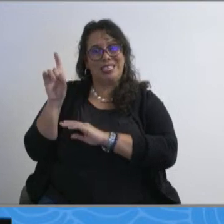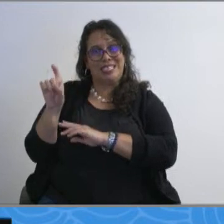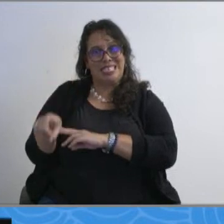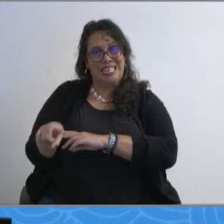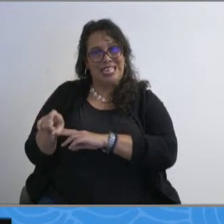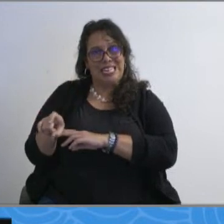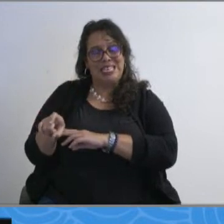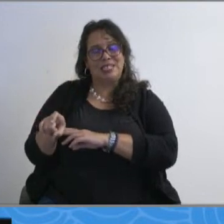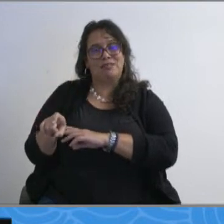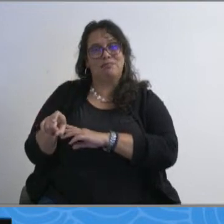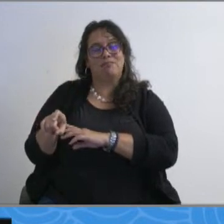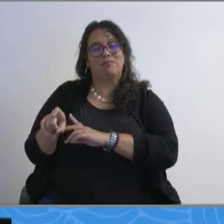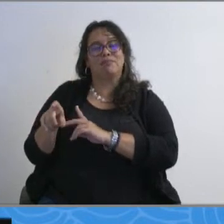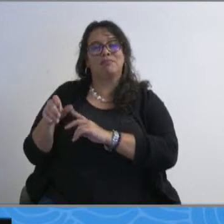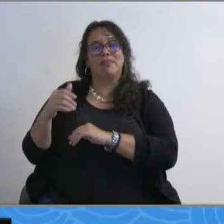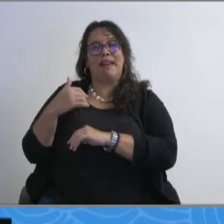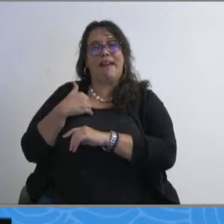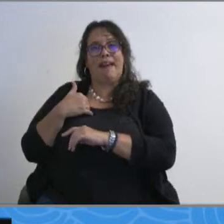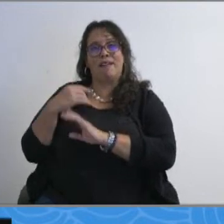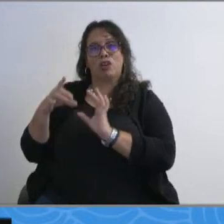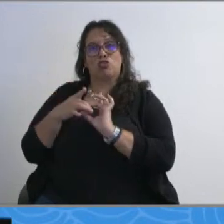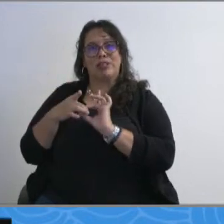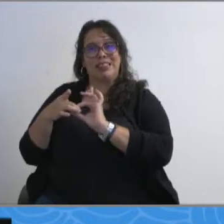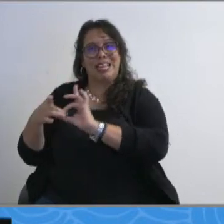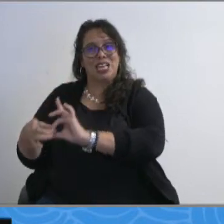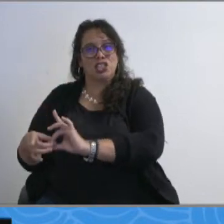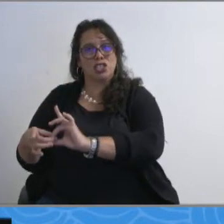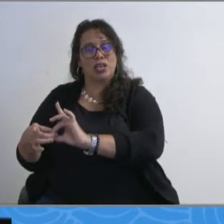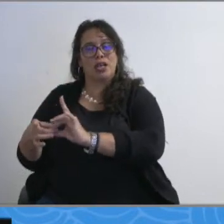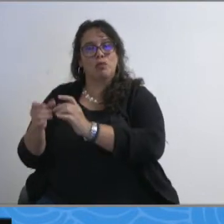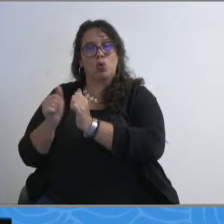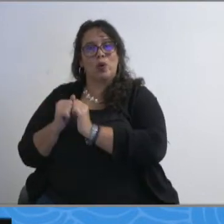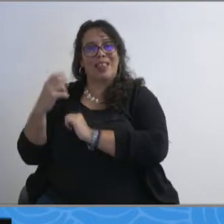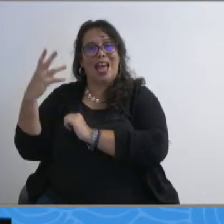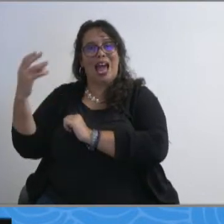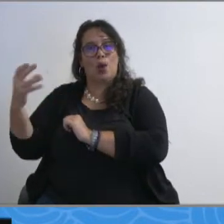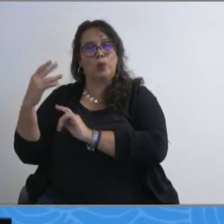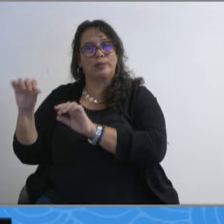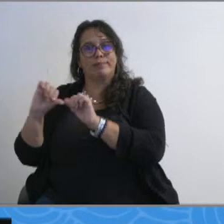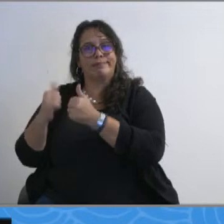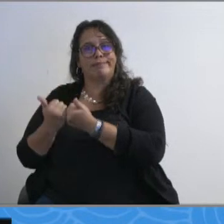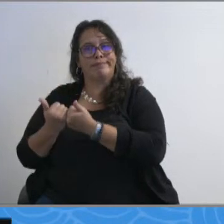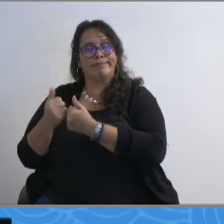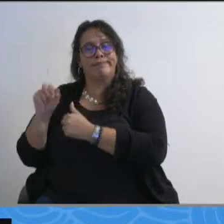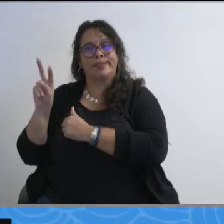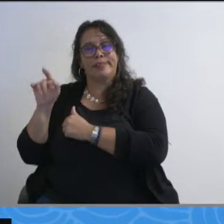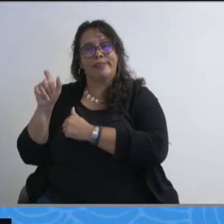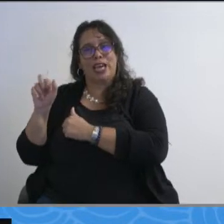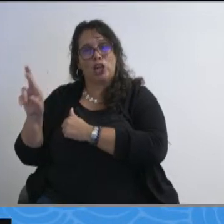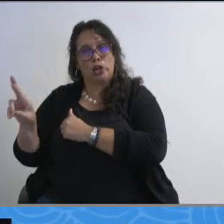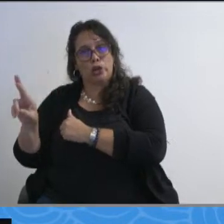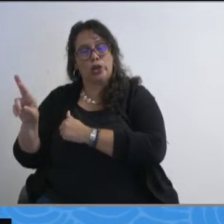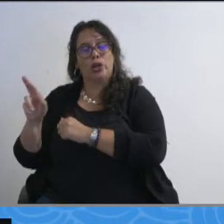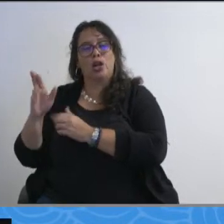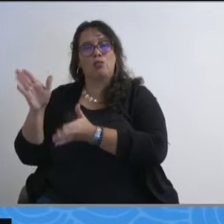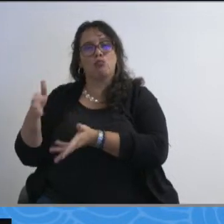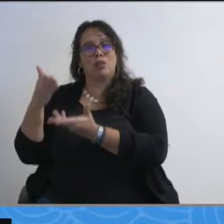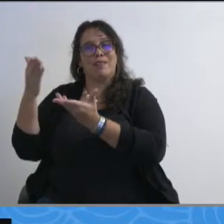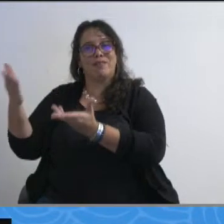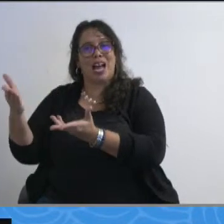and they have a relationship with an outside vendor where that outside vendor provides the tutors